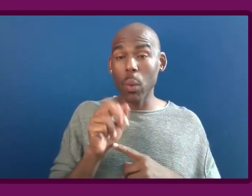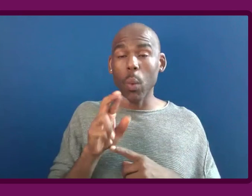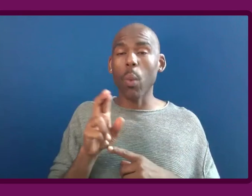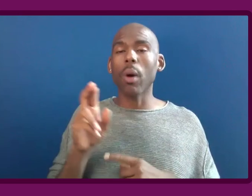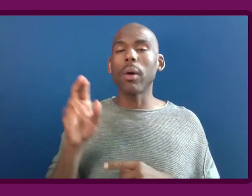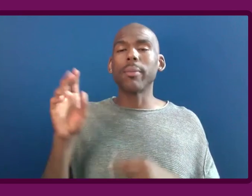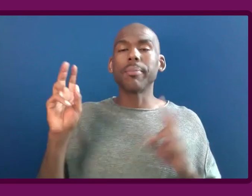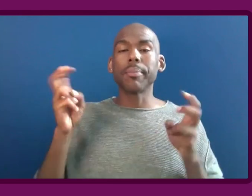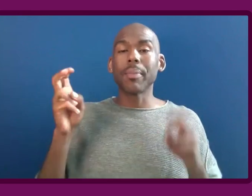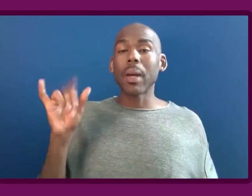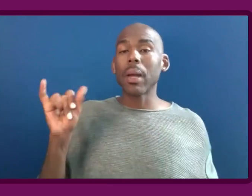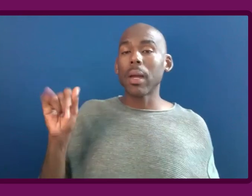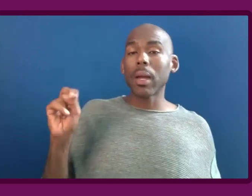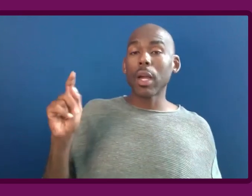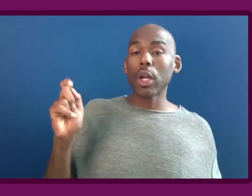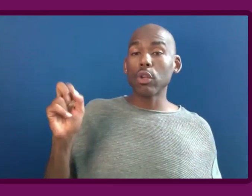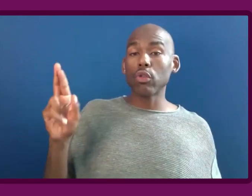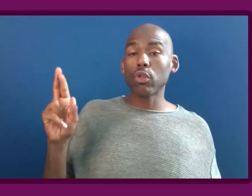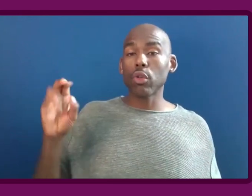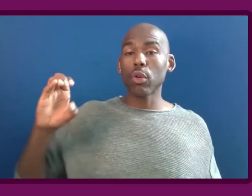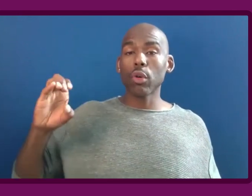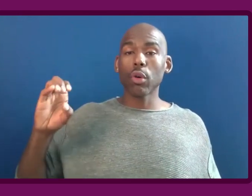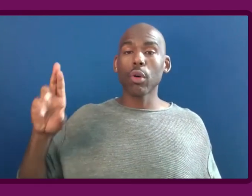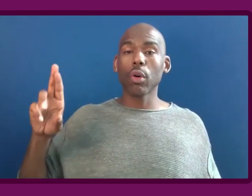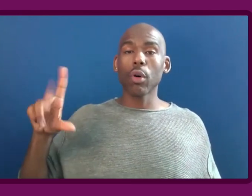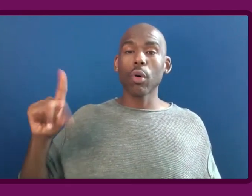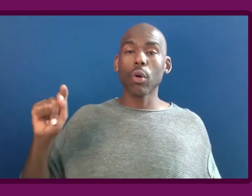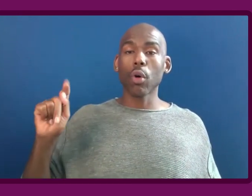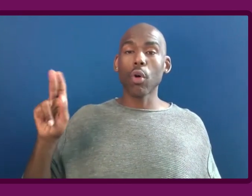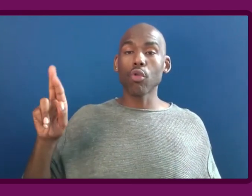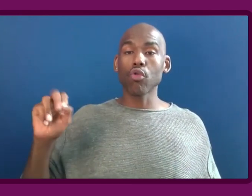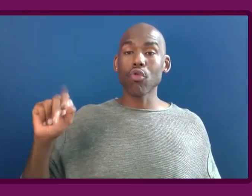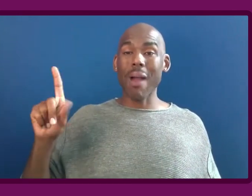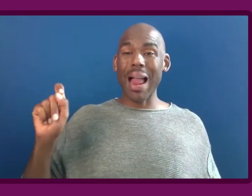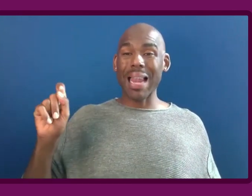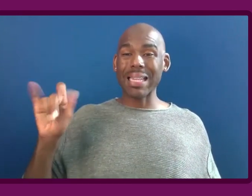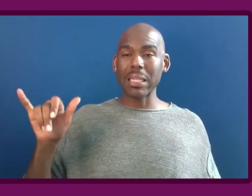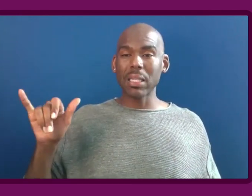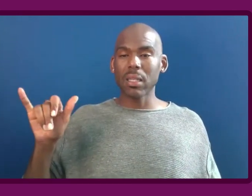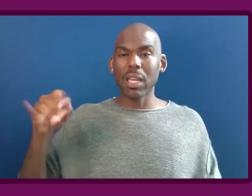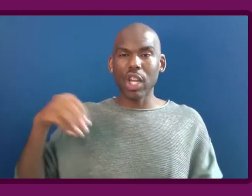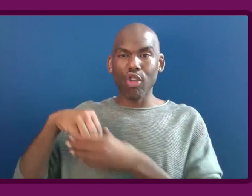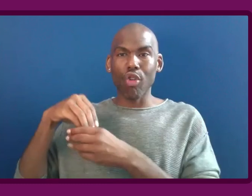We're doing all that, those three pieces of work. I think the most important one will always be the